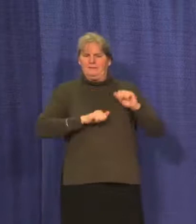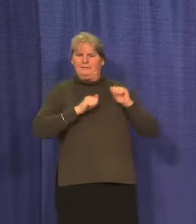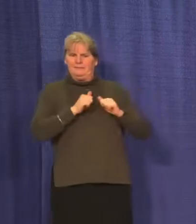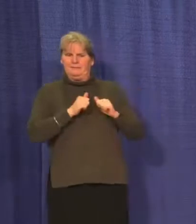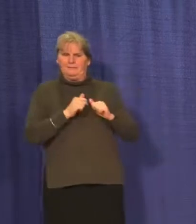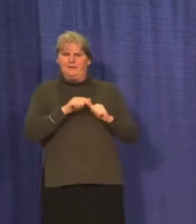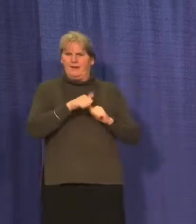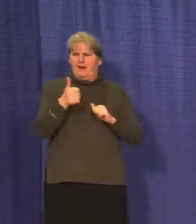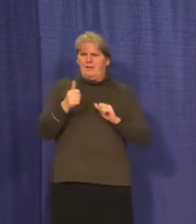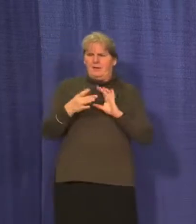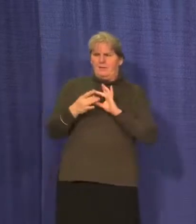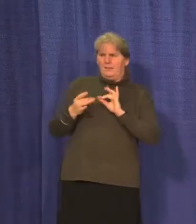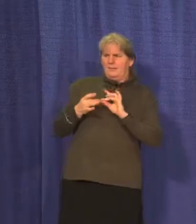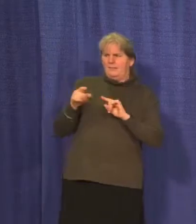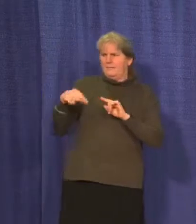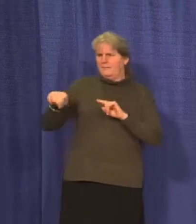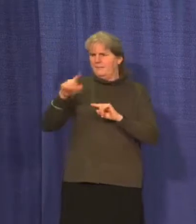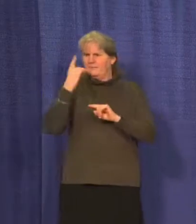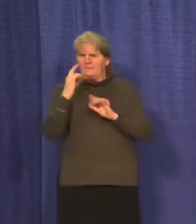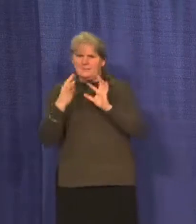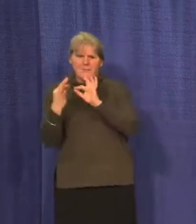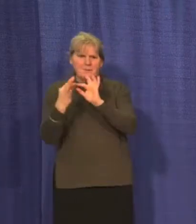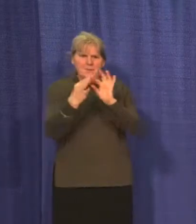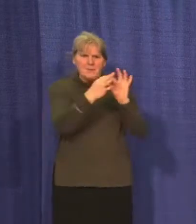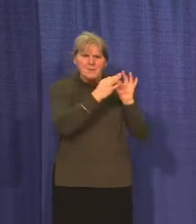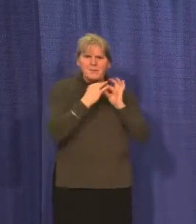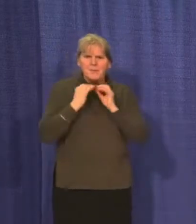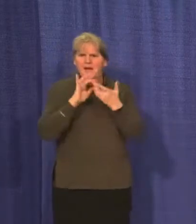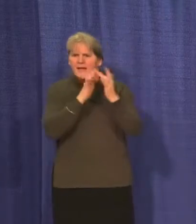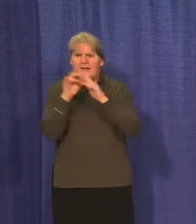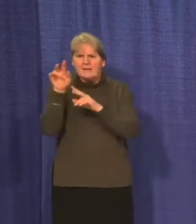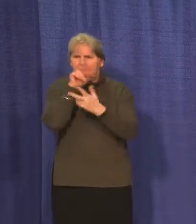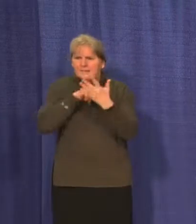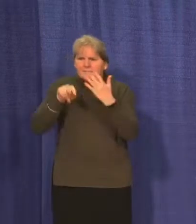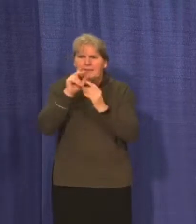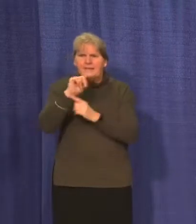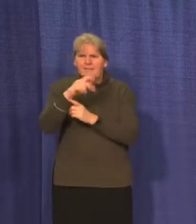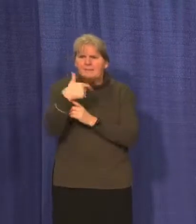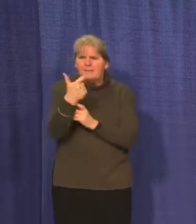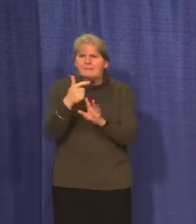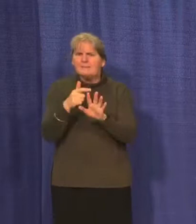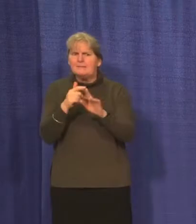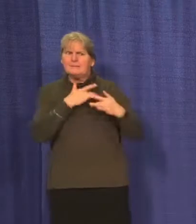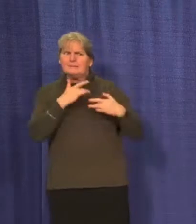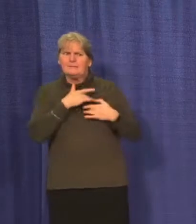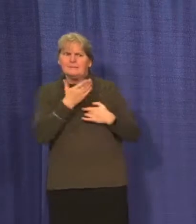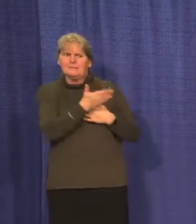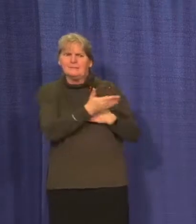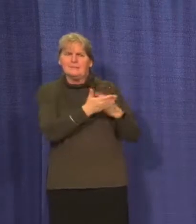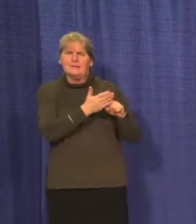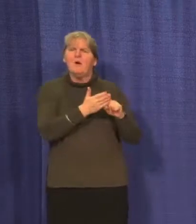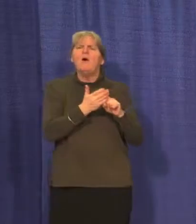of the comments -- some comments and doubts they had seen and read on social media and television.